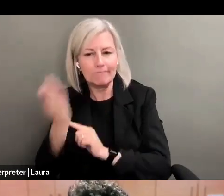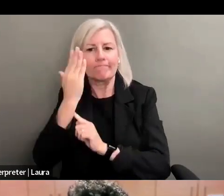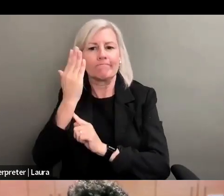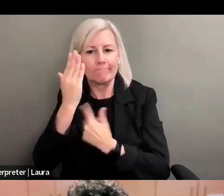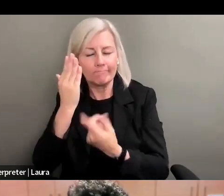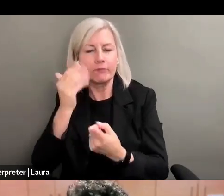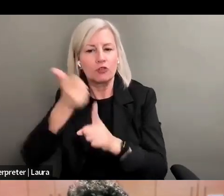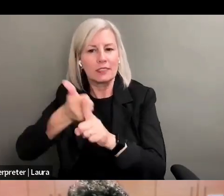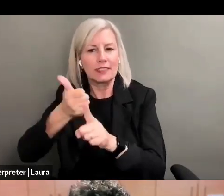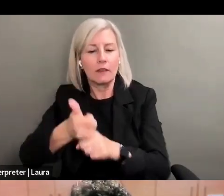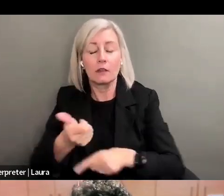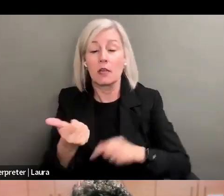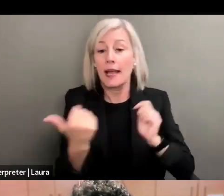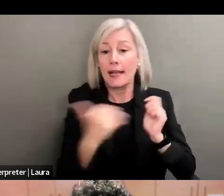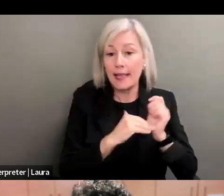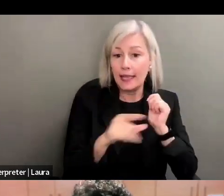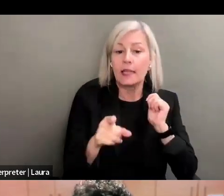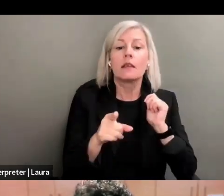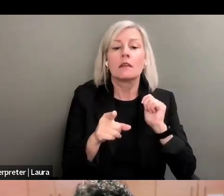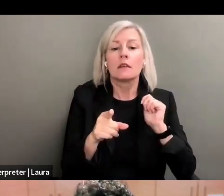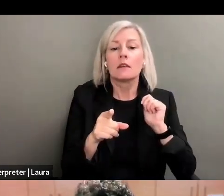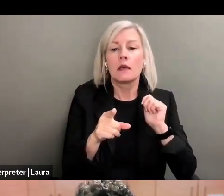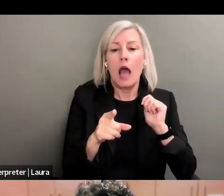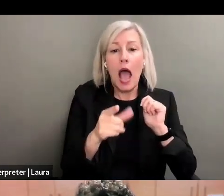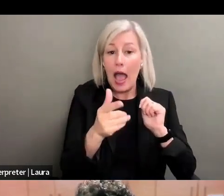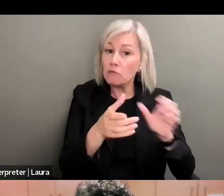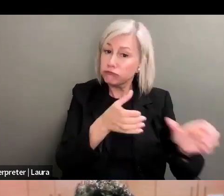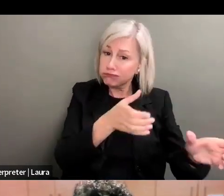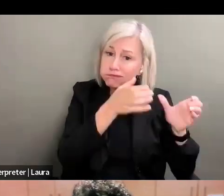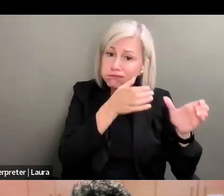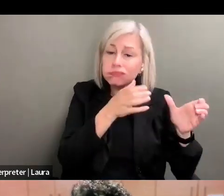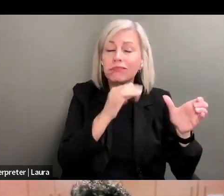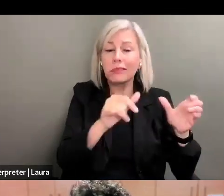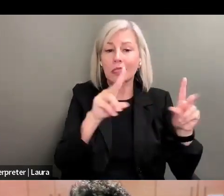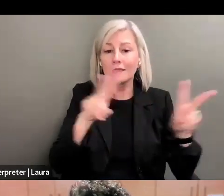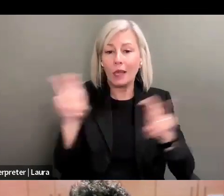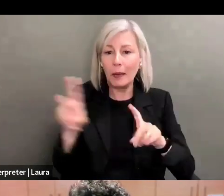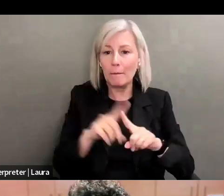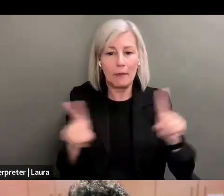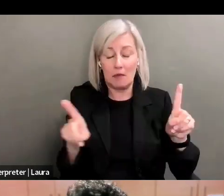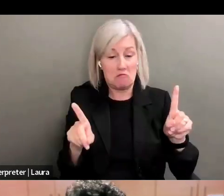Again, I know a good amount about this topic, but I'm not by no means consider